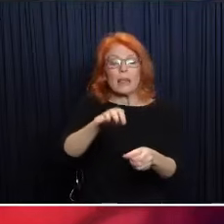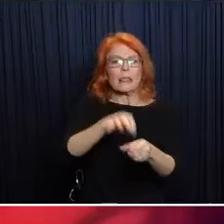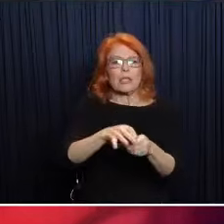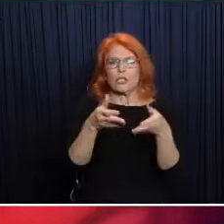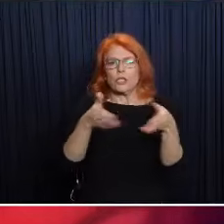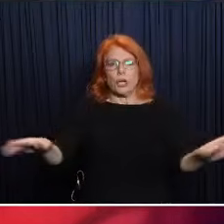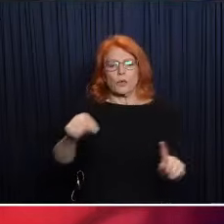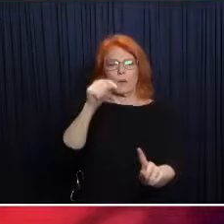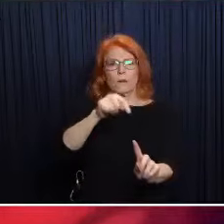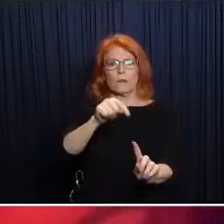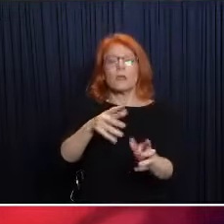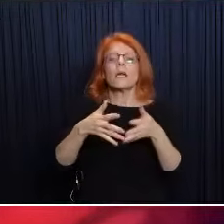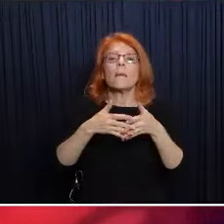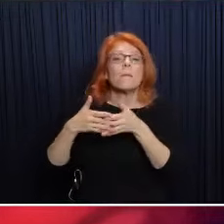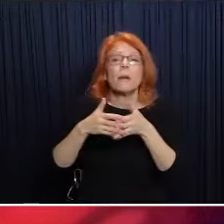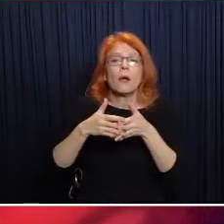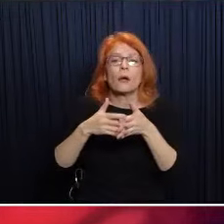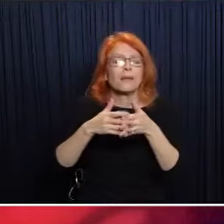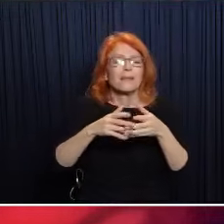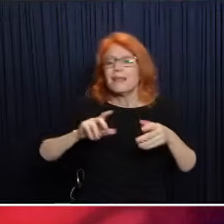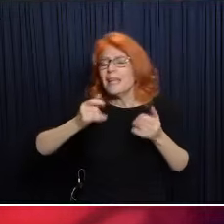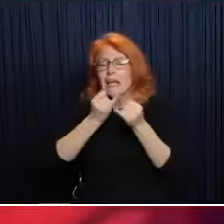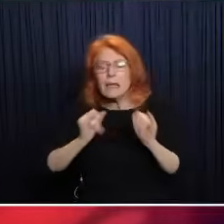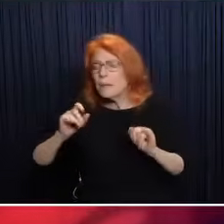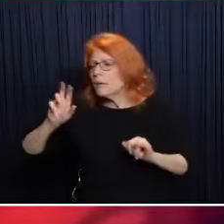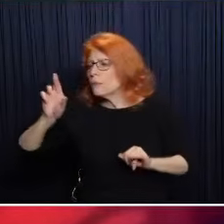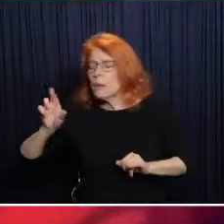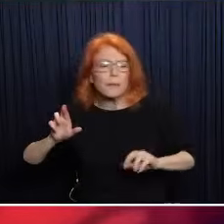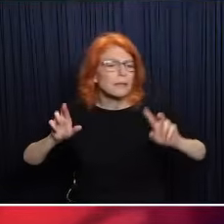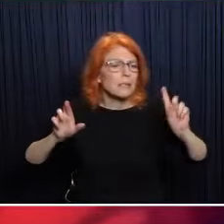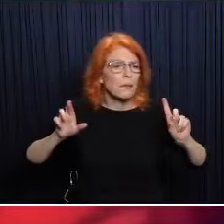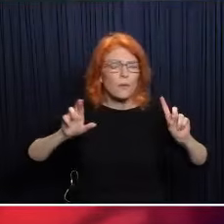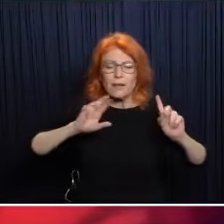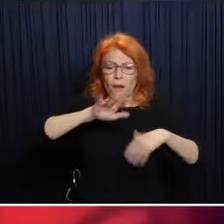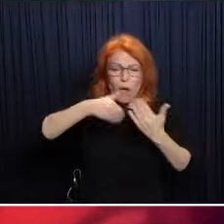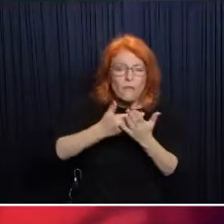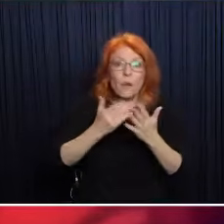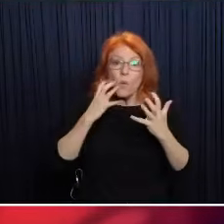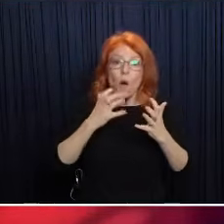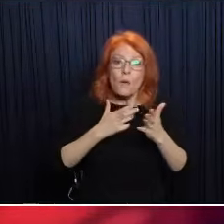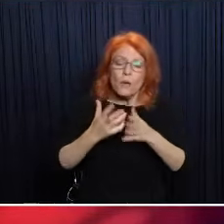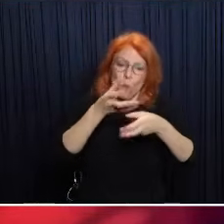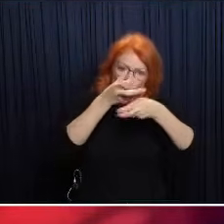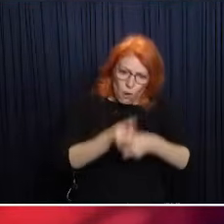POLLS TEND TO LIKE LOCAL FIRMS